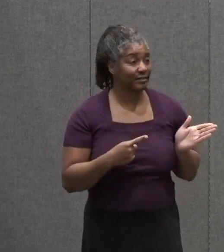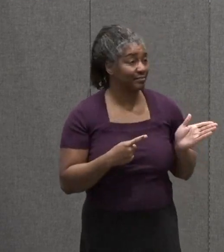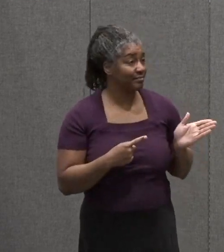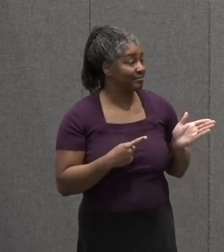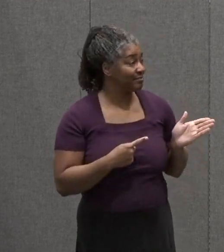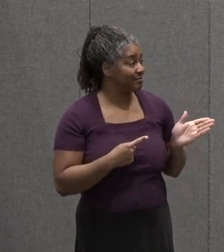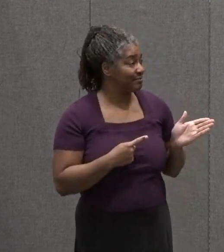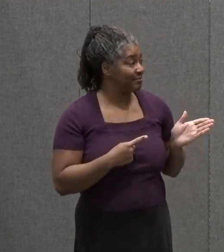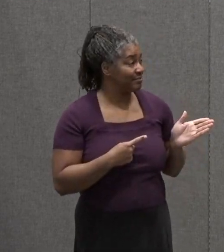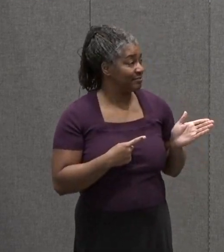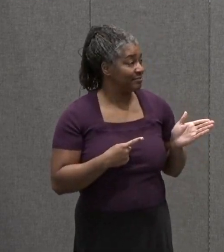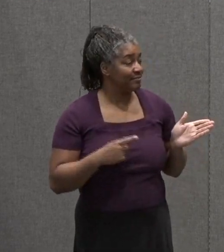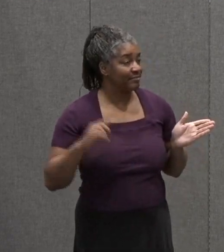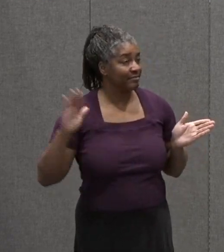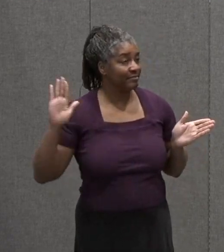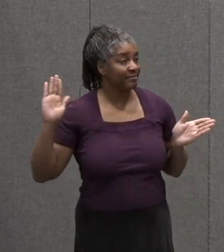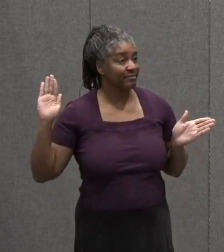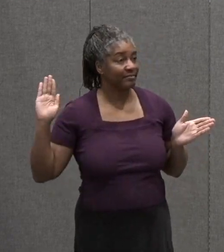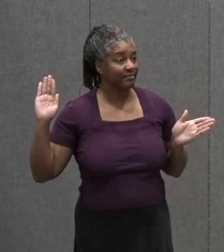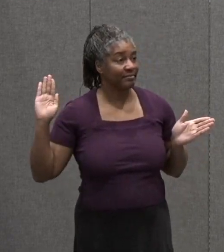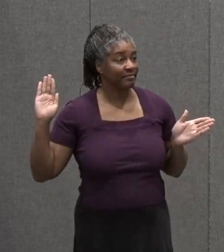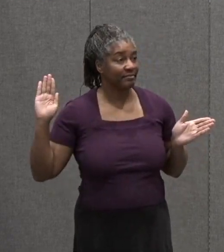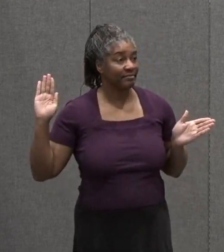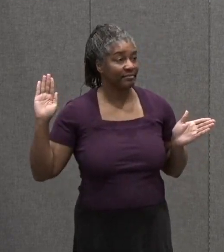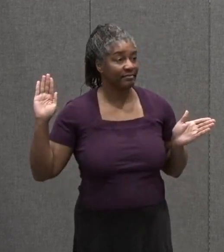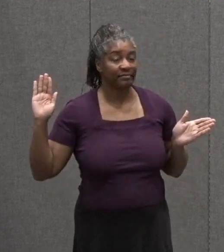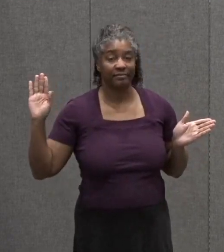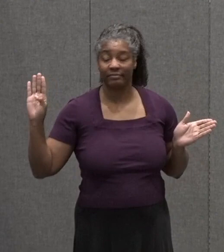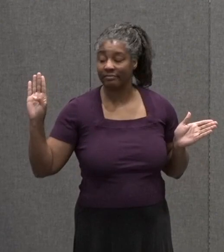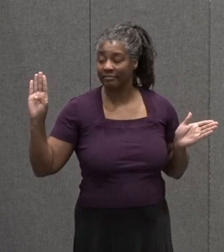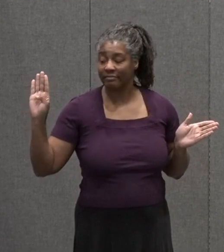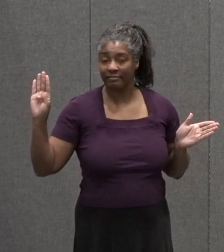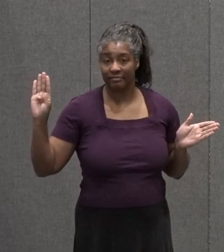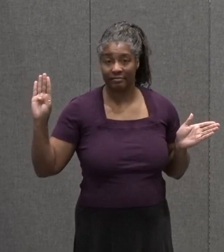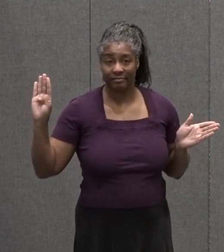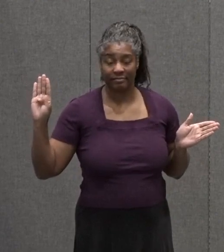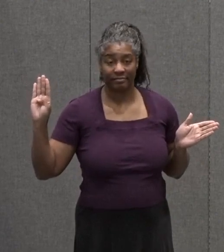Let's take our thumb and put it in here into the palm.